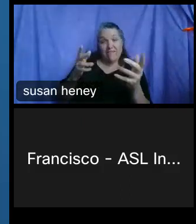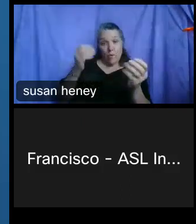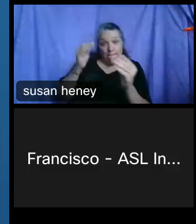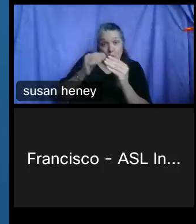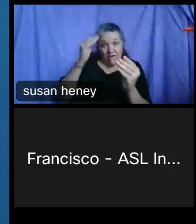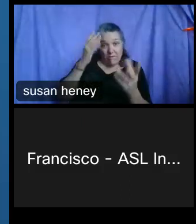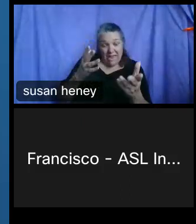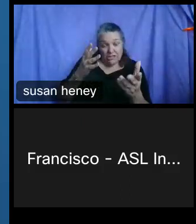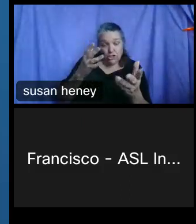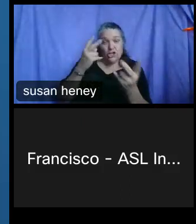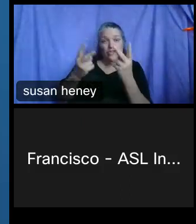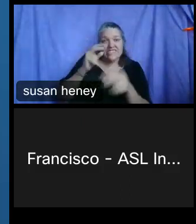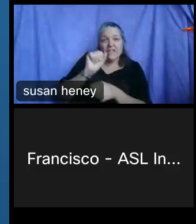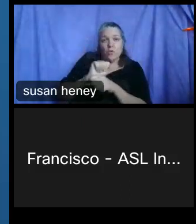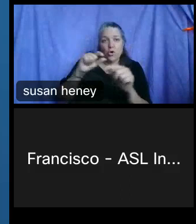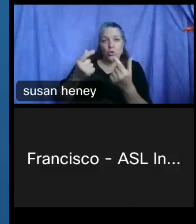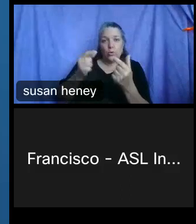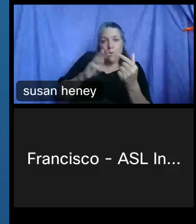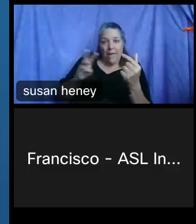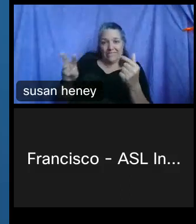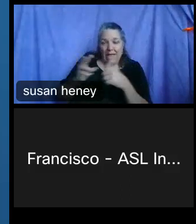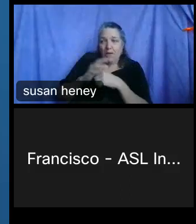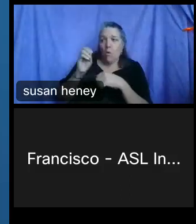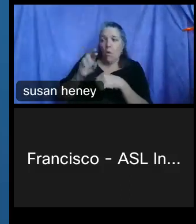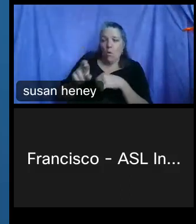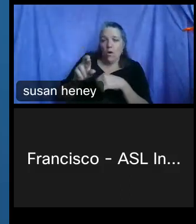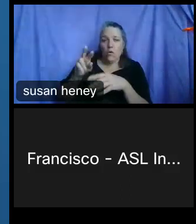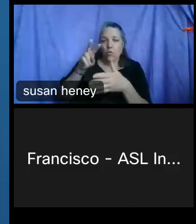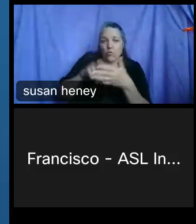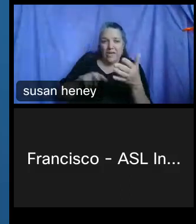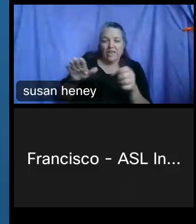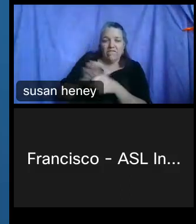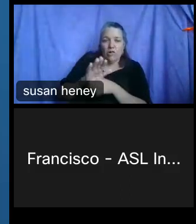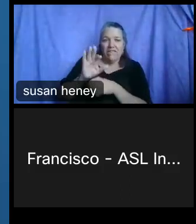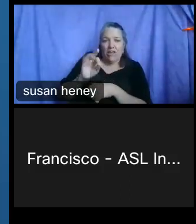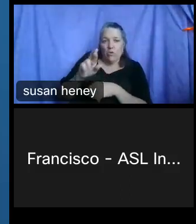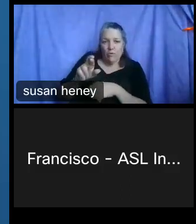to visit the working group's website and/or read the full Federal Register notice. The links are